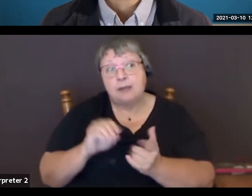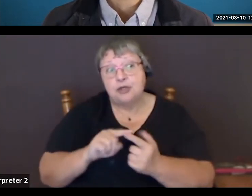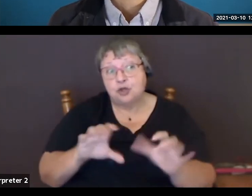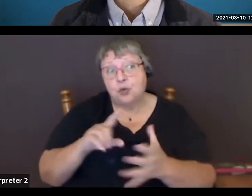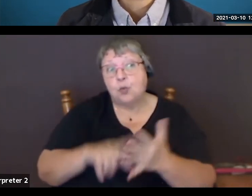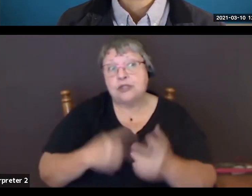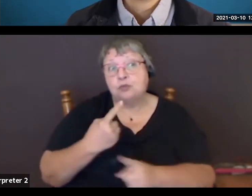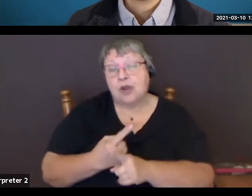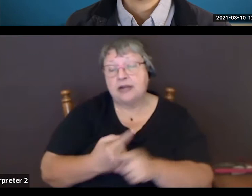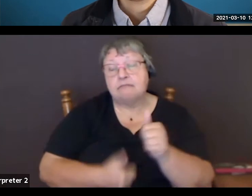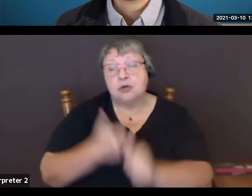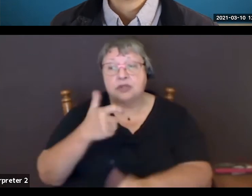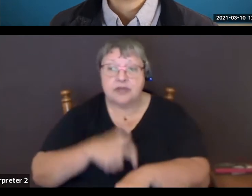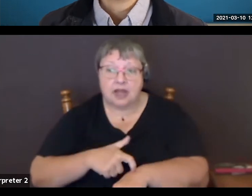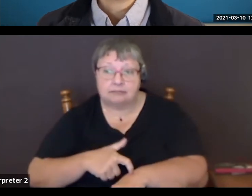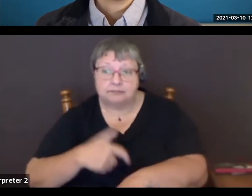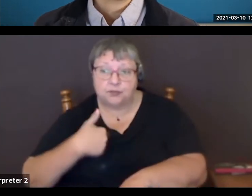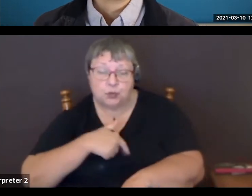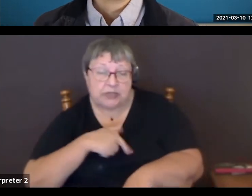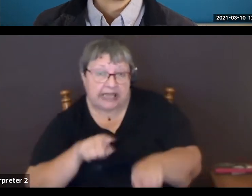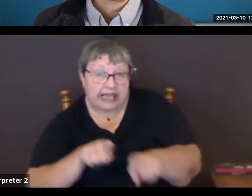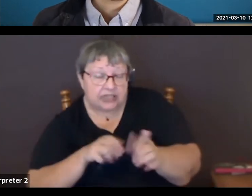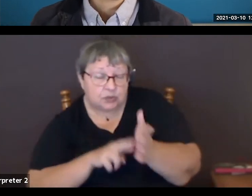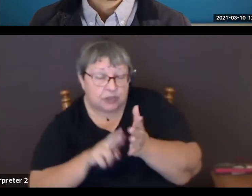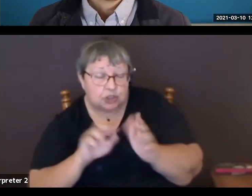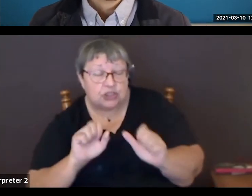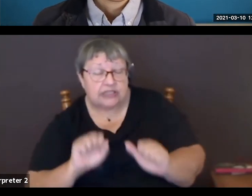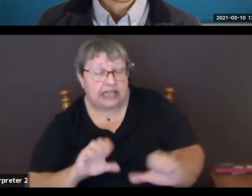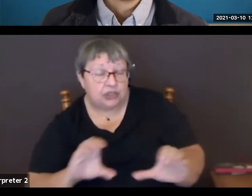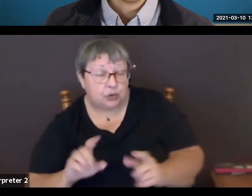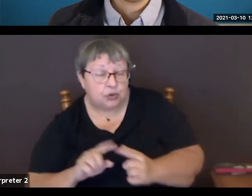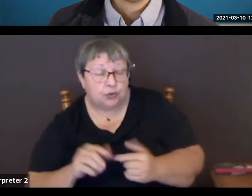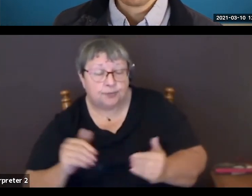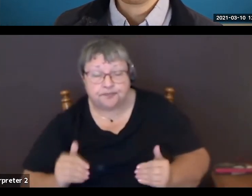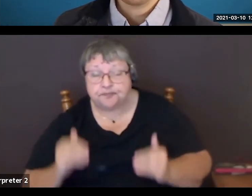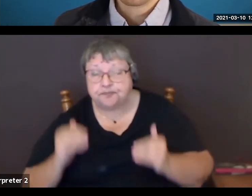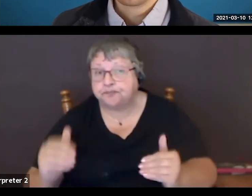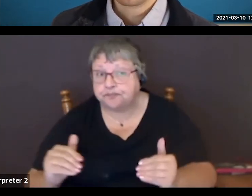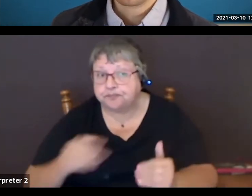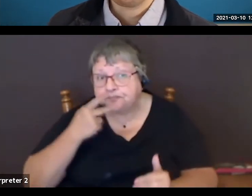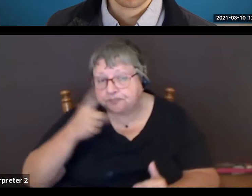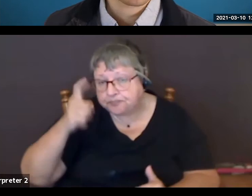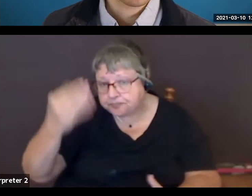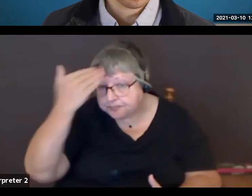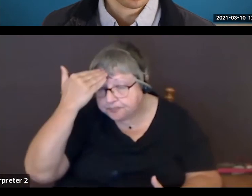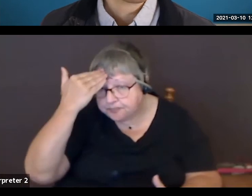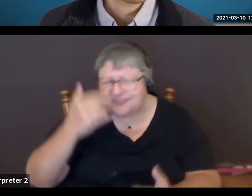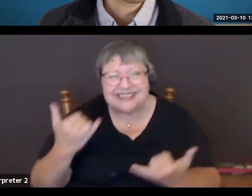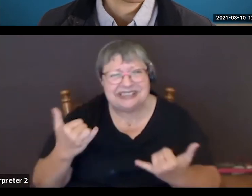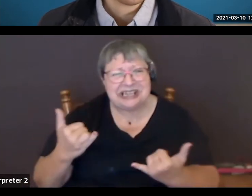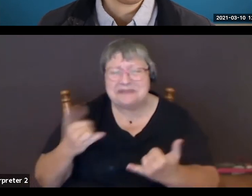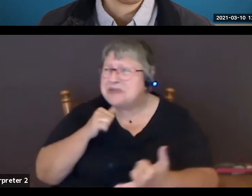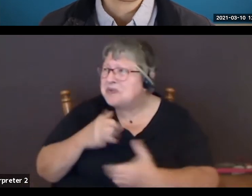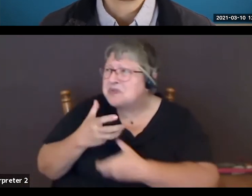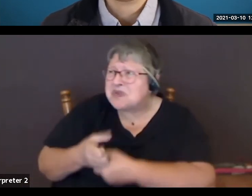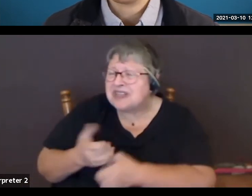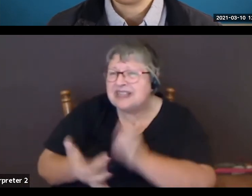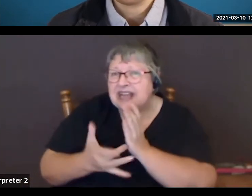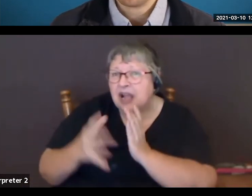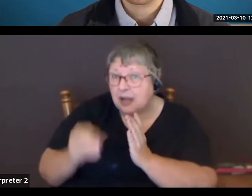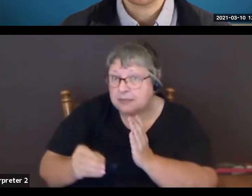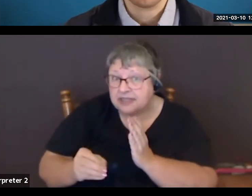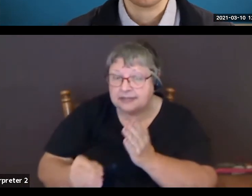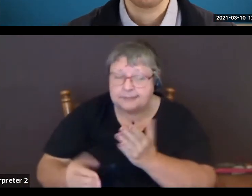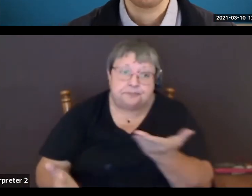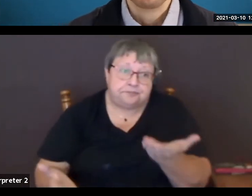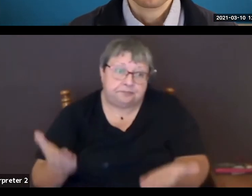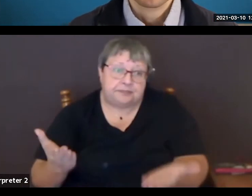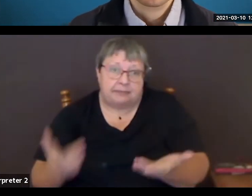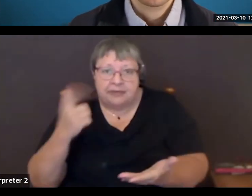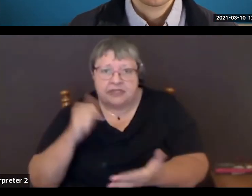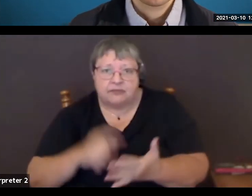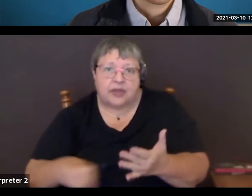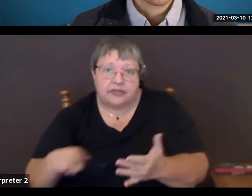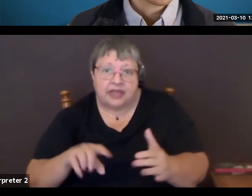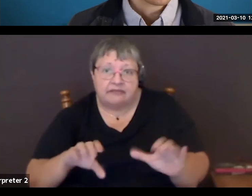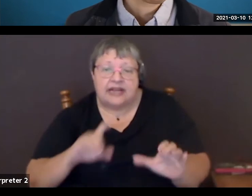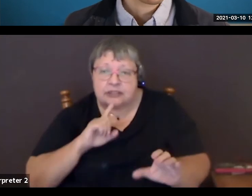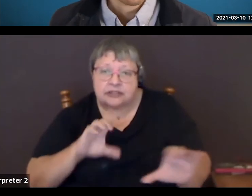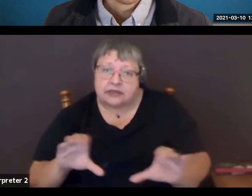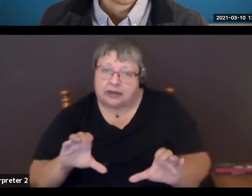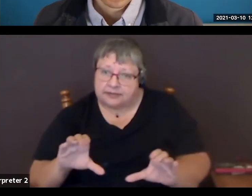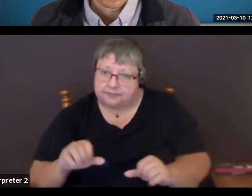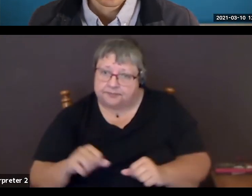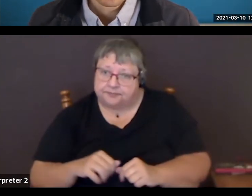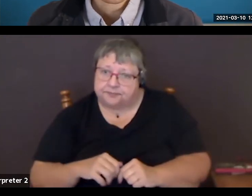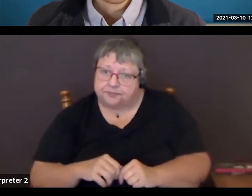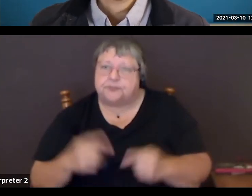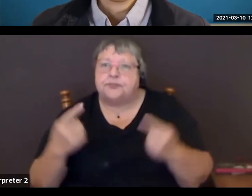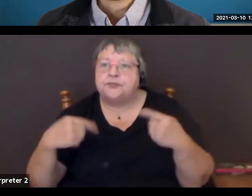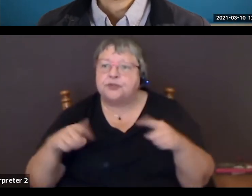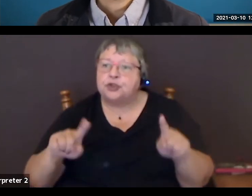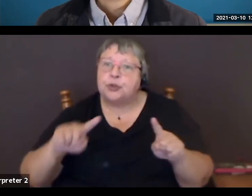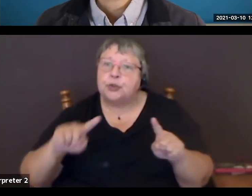So what can we as researchers do to ensure that our work advances the public interest. At a time when the public mistrust tech companies often on the basis of what they've actually done during the Second World War, the Austrian exile and philosopher,